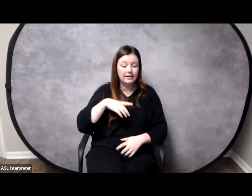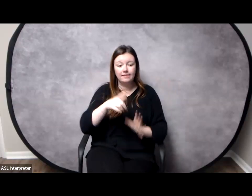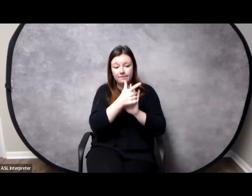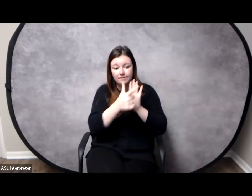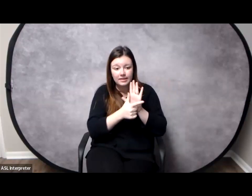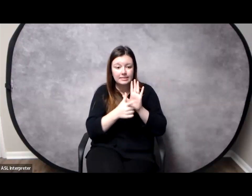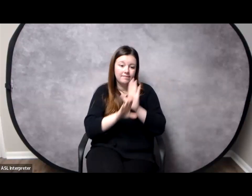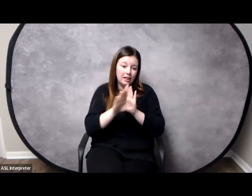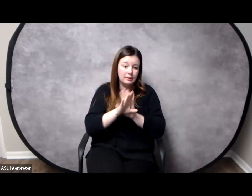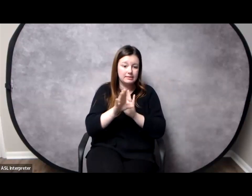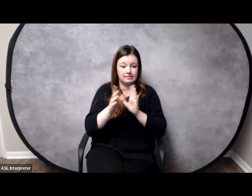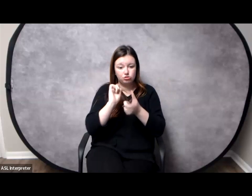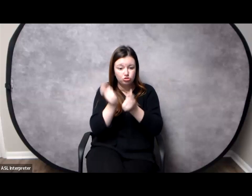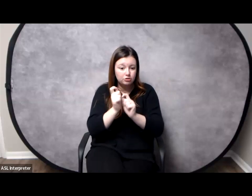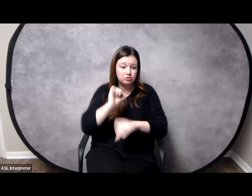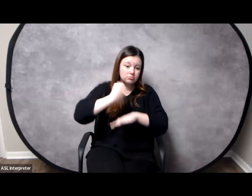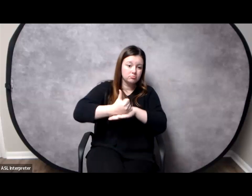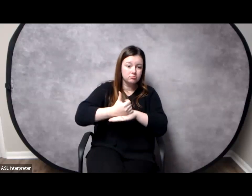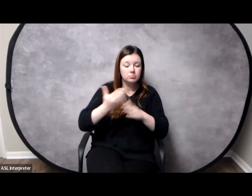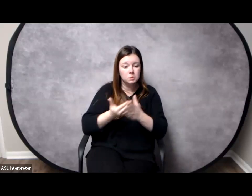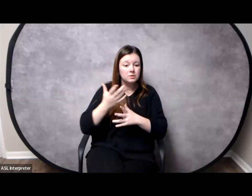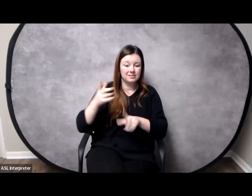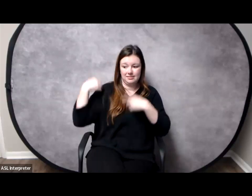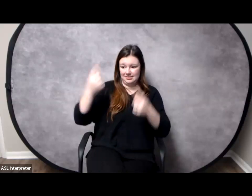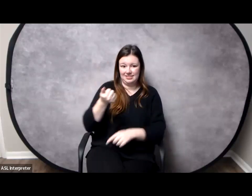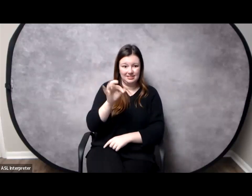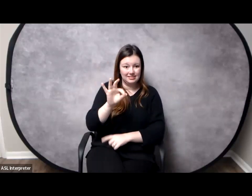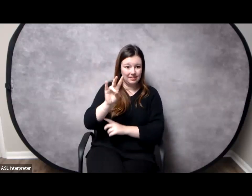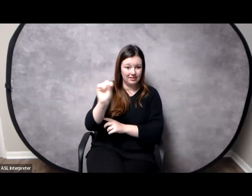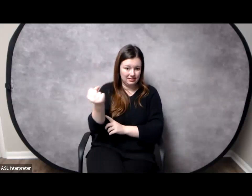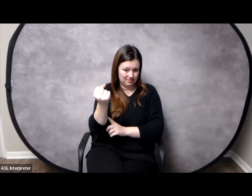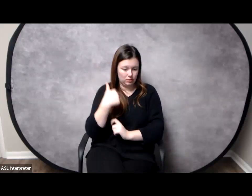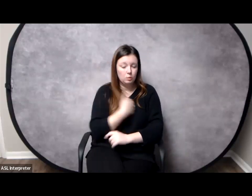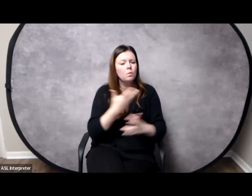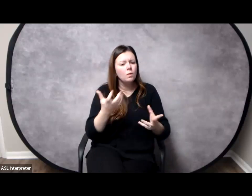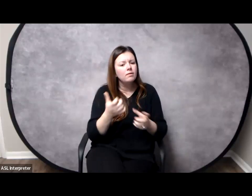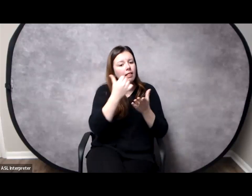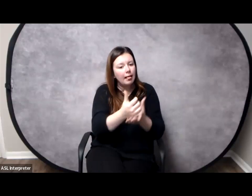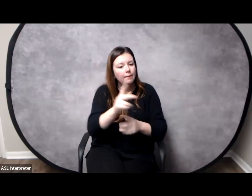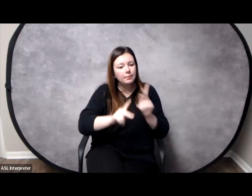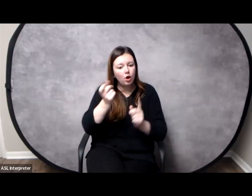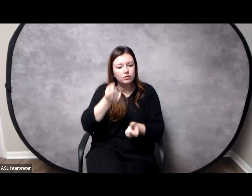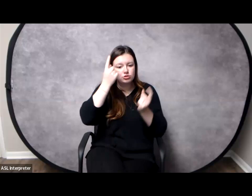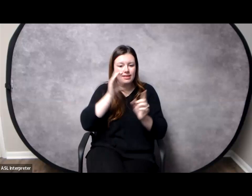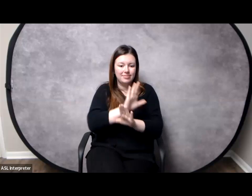And we want to be sure that we are helping folks understand their obligations.